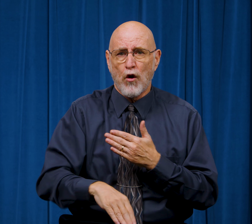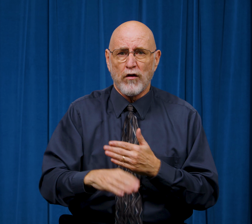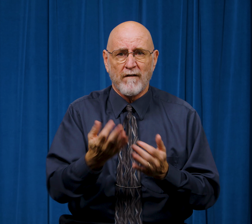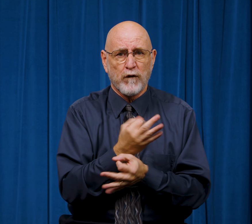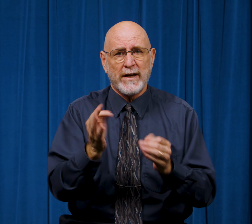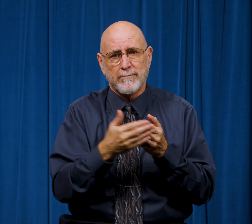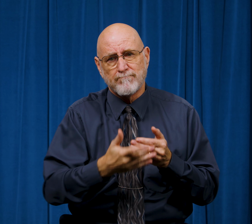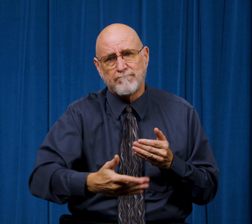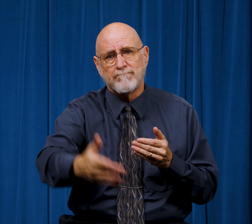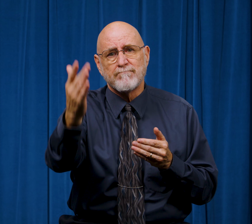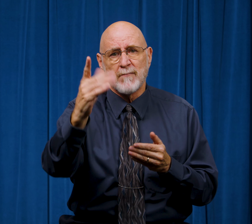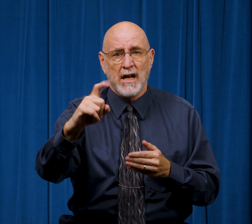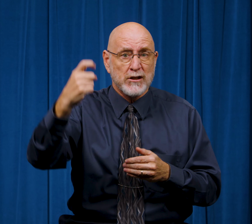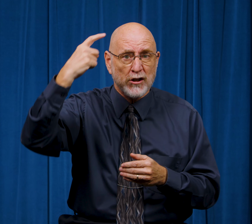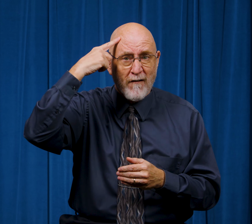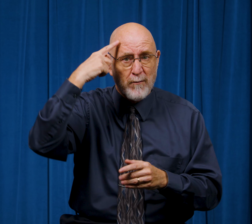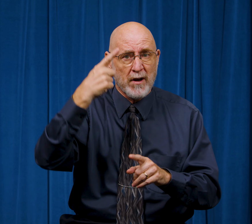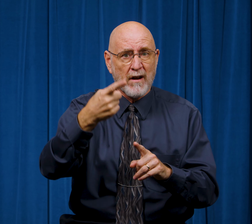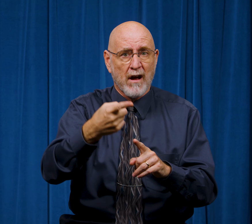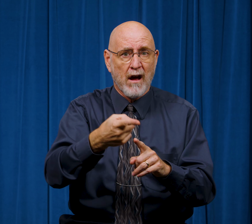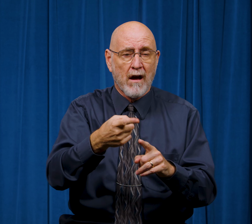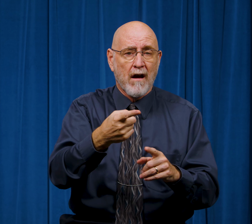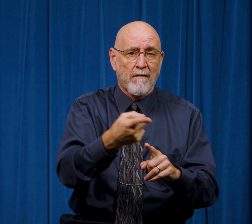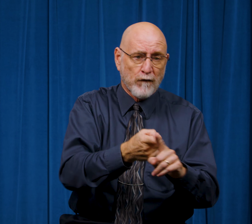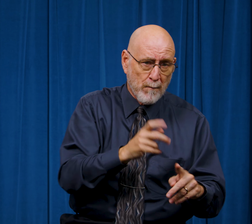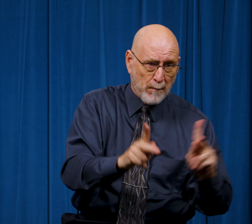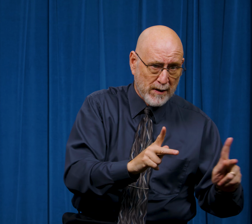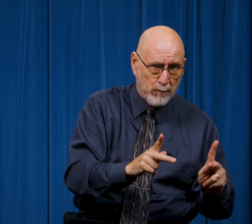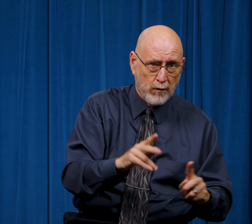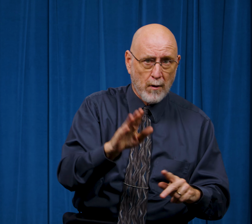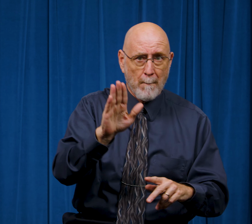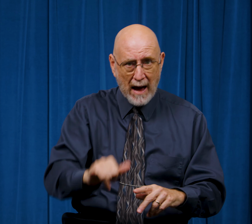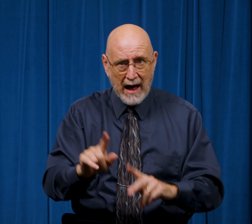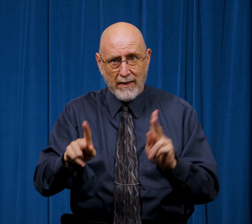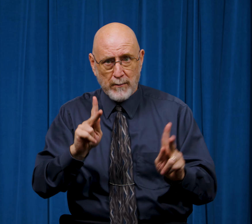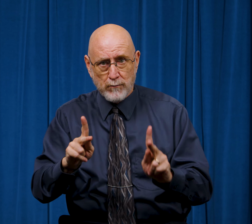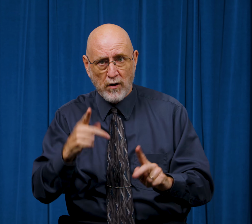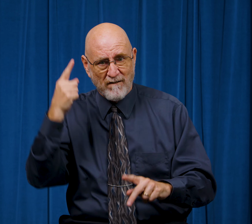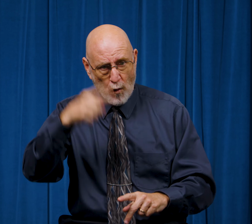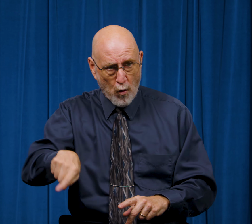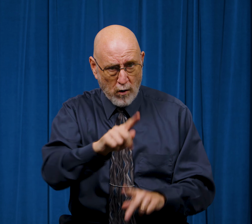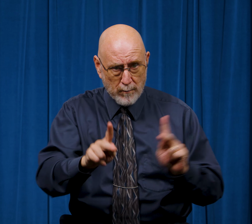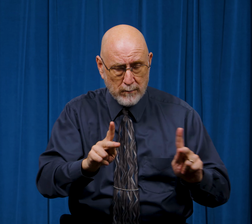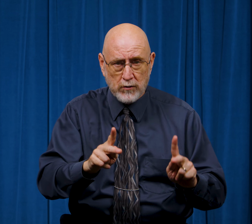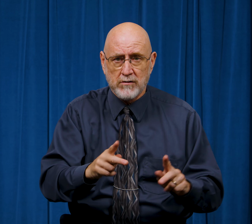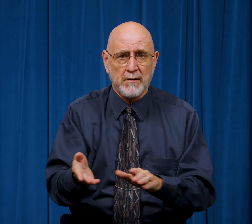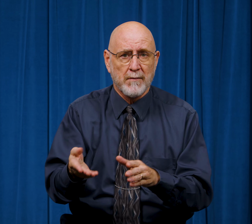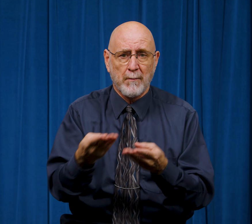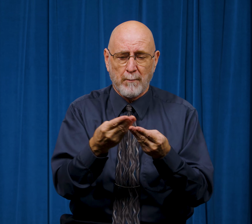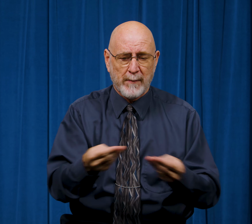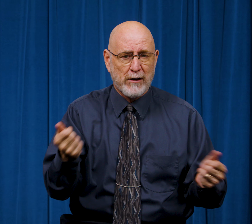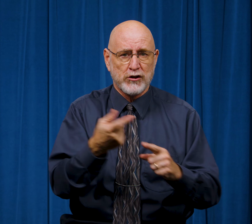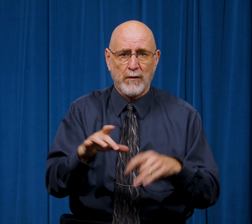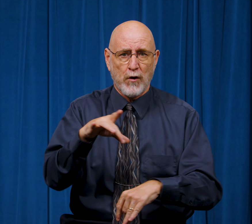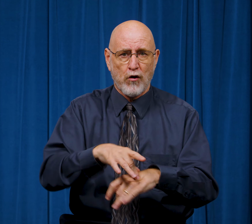and that government of the people by the people for the people shall not perish from the earth."